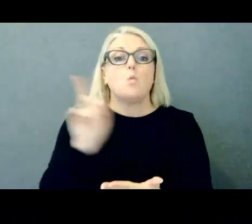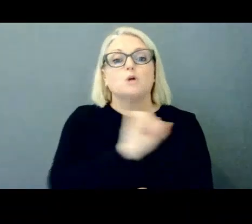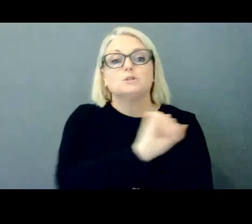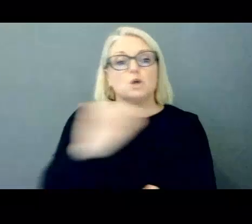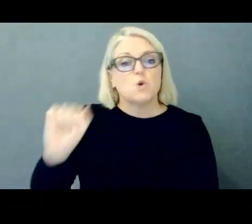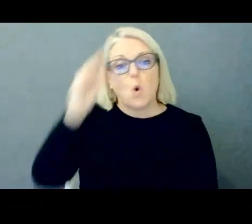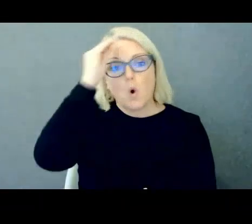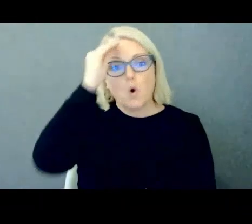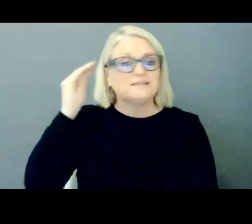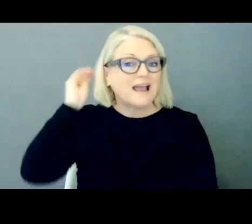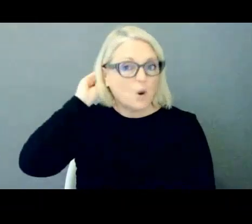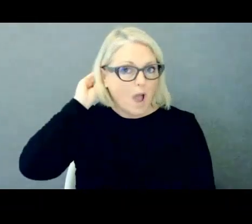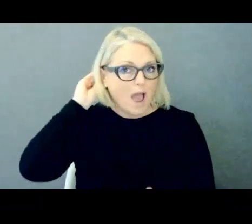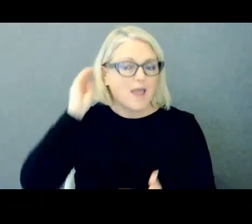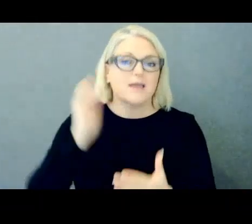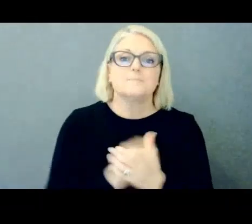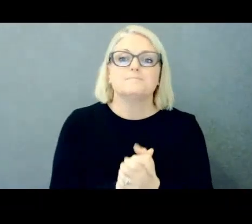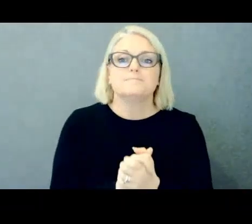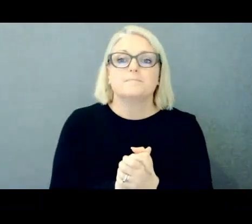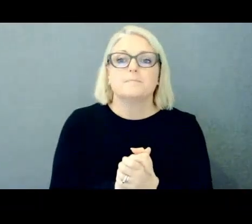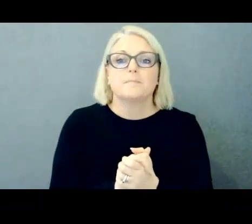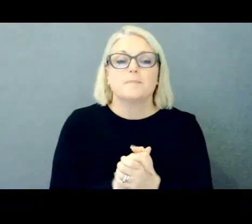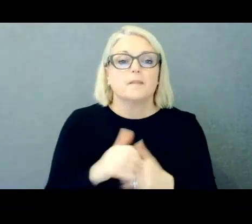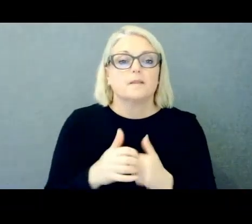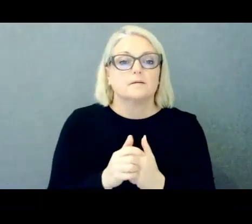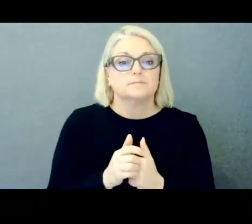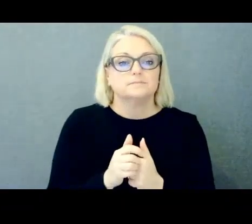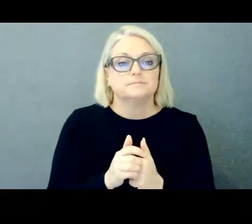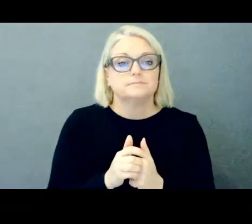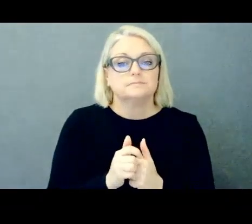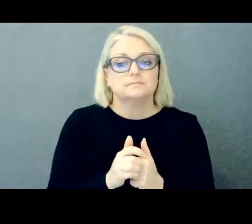thinking about at the end of this session. And I'll start with you, Kathryn.